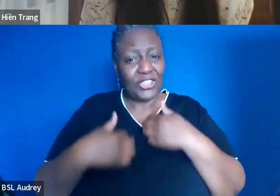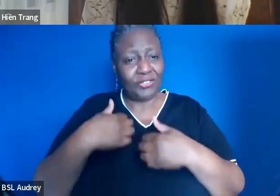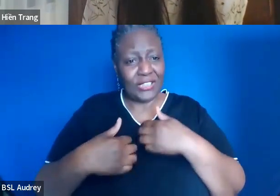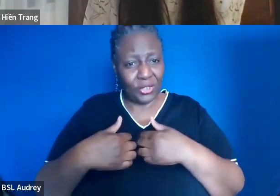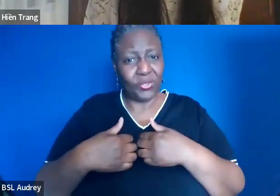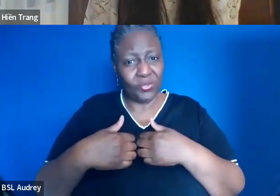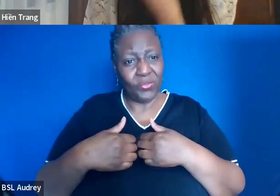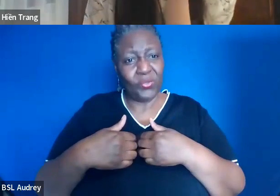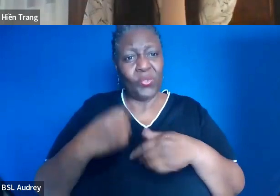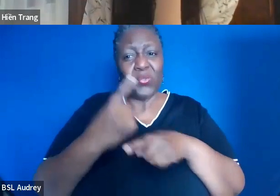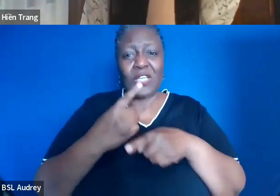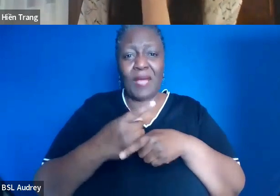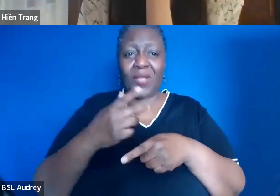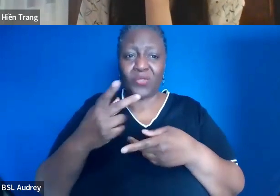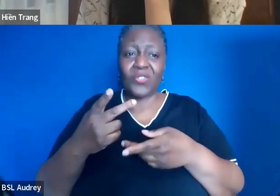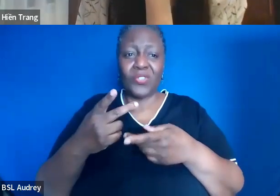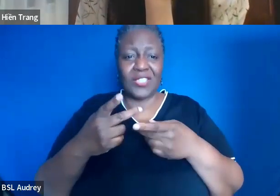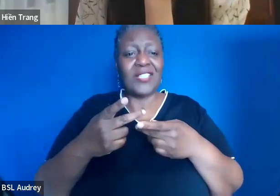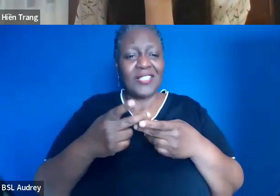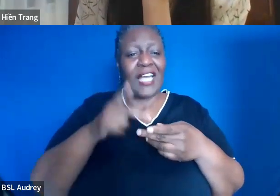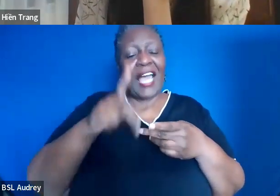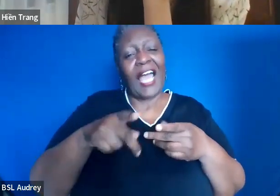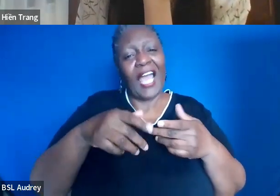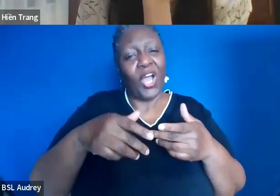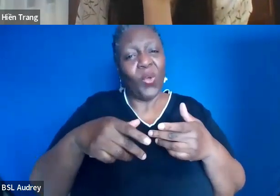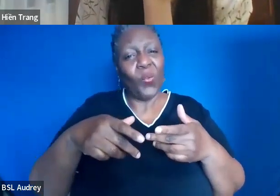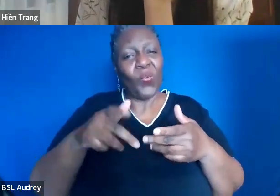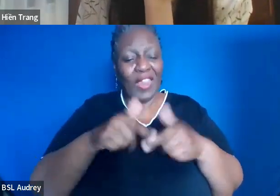about how the Vietnamese language found her in gradual stages not a question really but